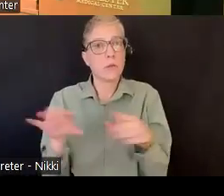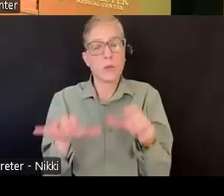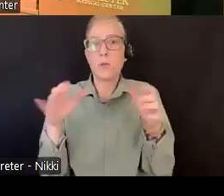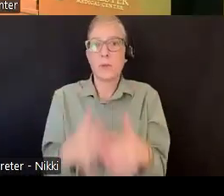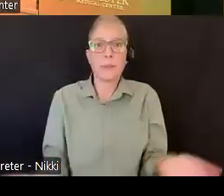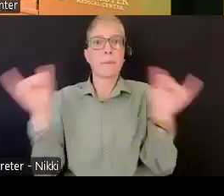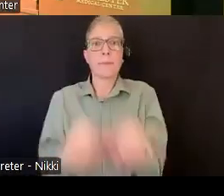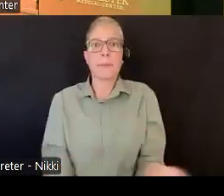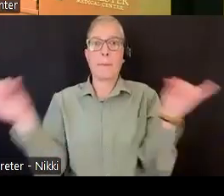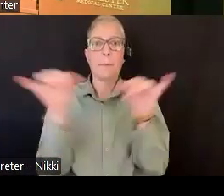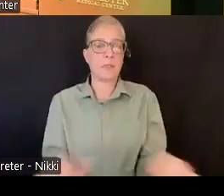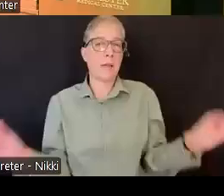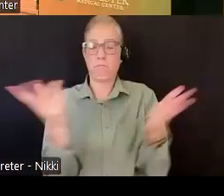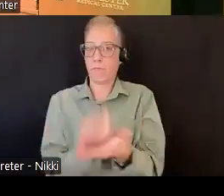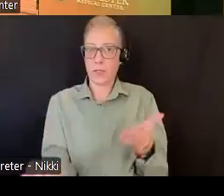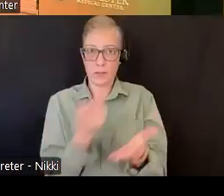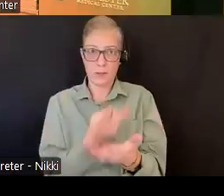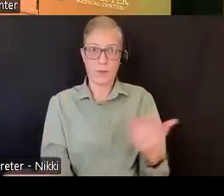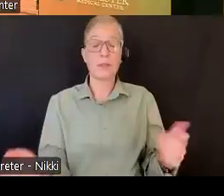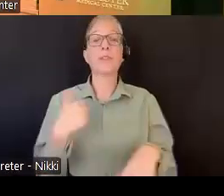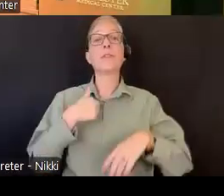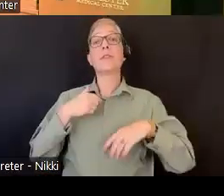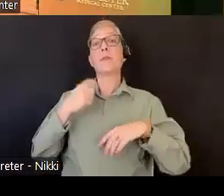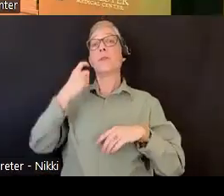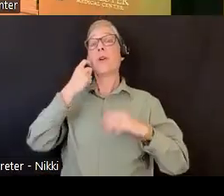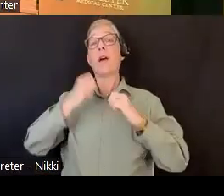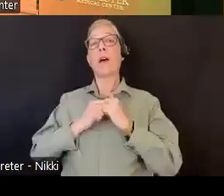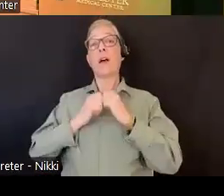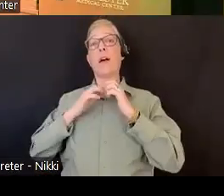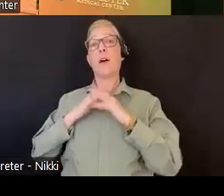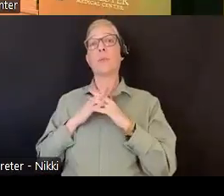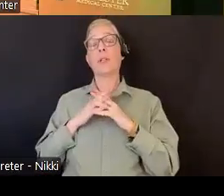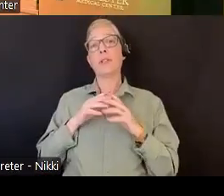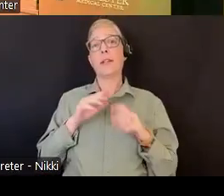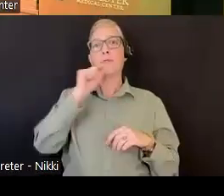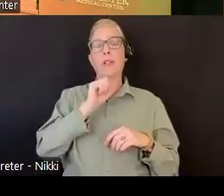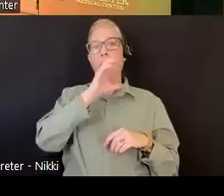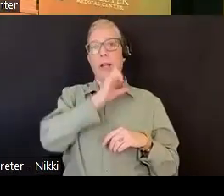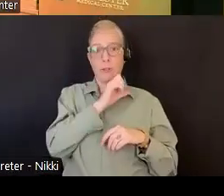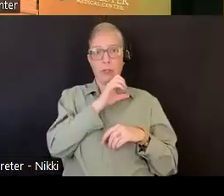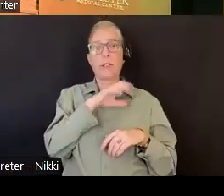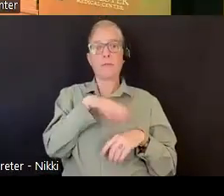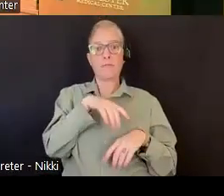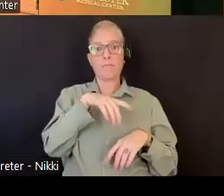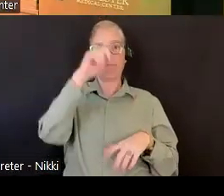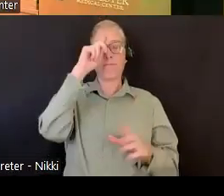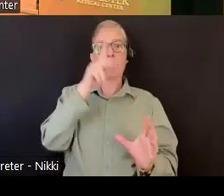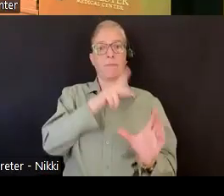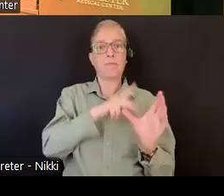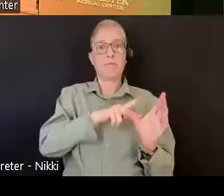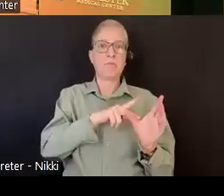kind of nice they had just opened up a geriatric psychiatry unit at one of the local hospitals. So I was able to just get a job and just kind of settle in and get to know the community